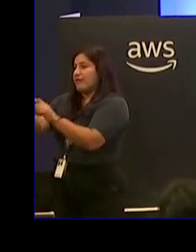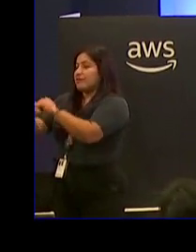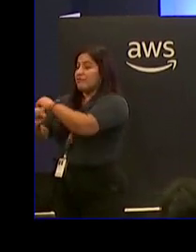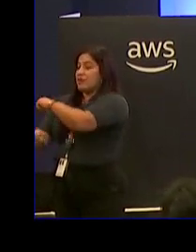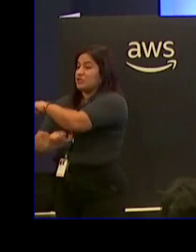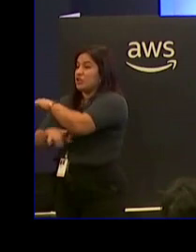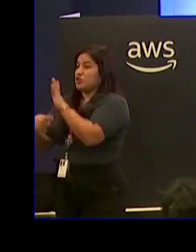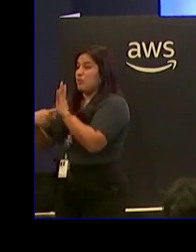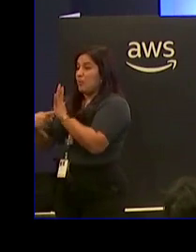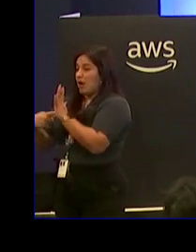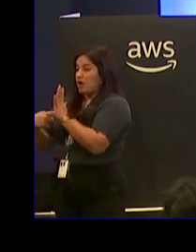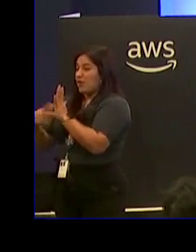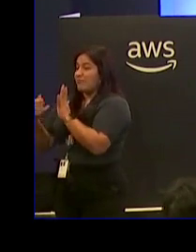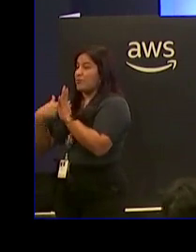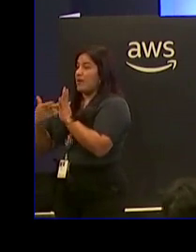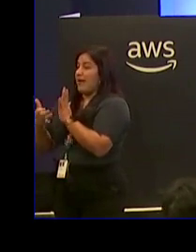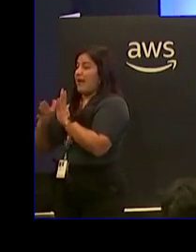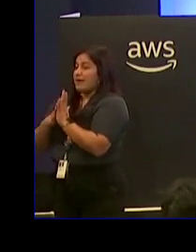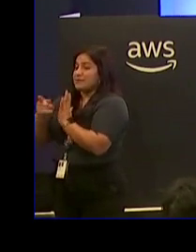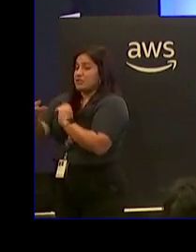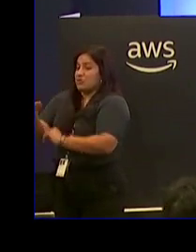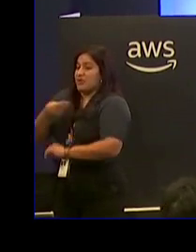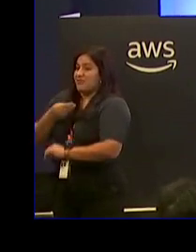and ask it to give us key insights of that.